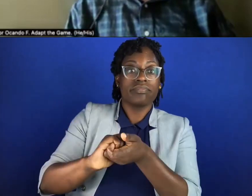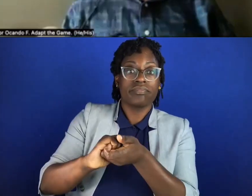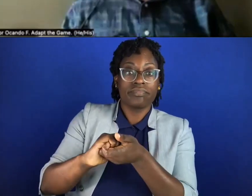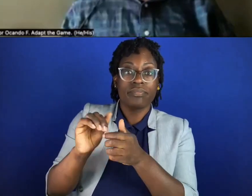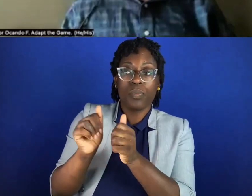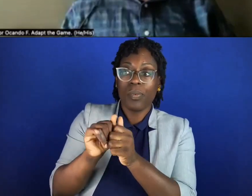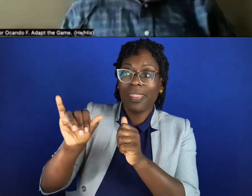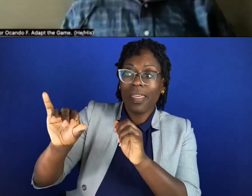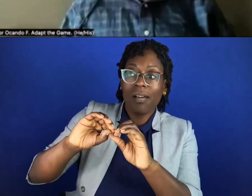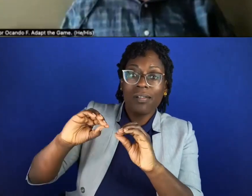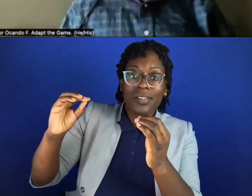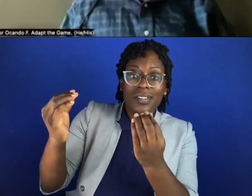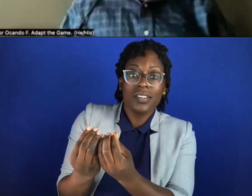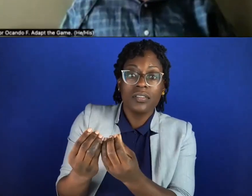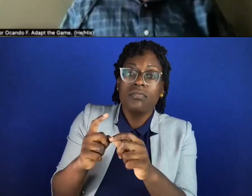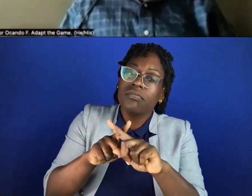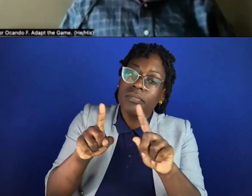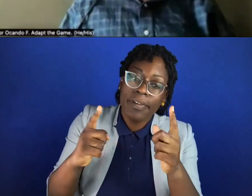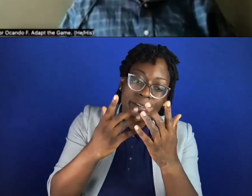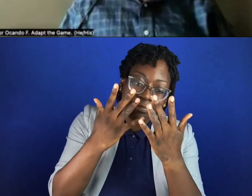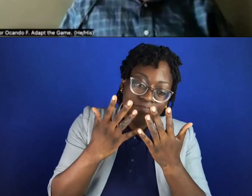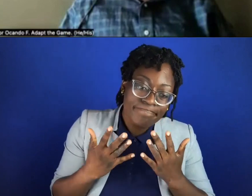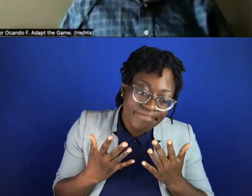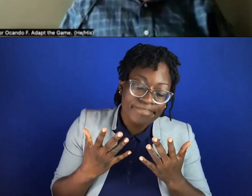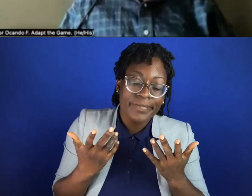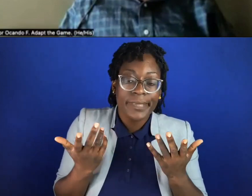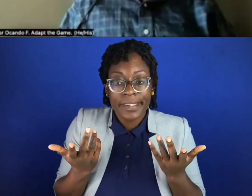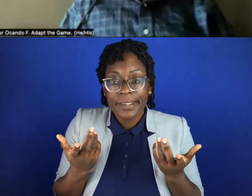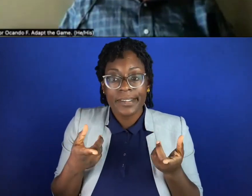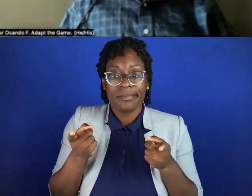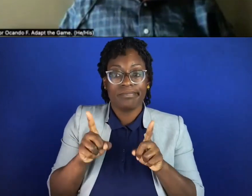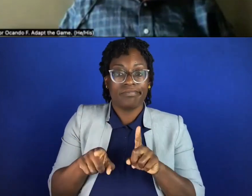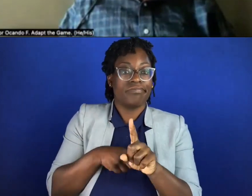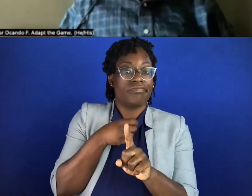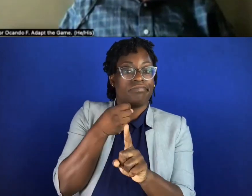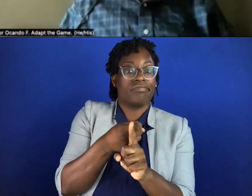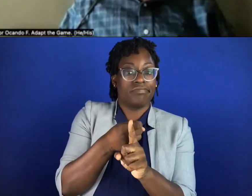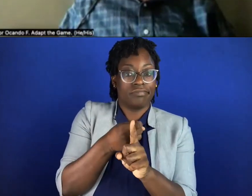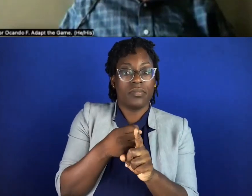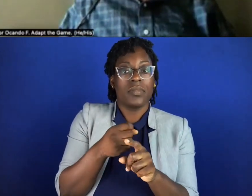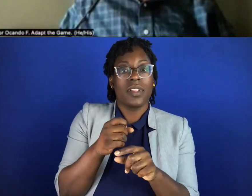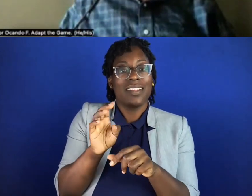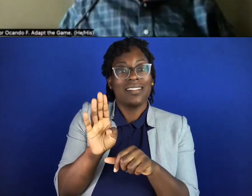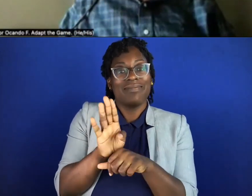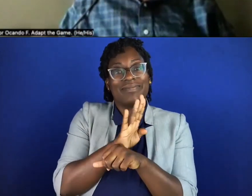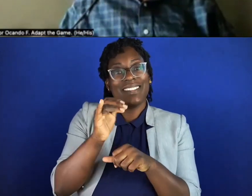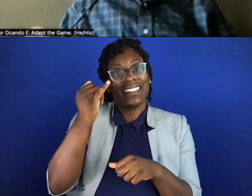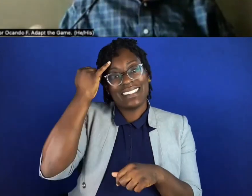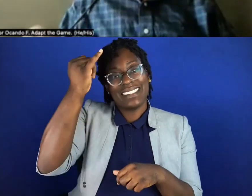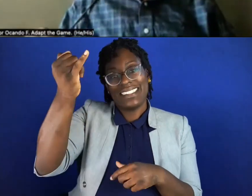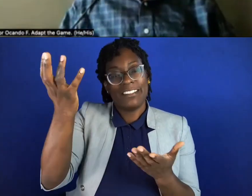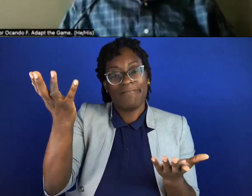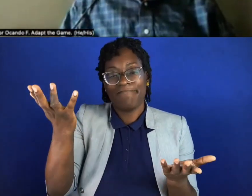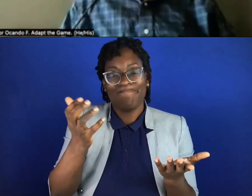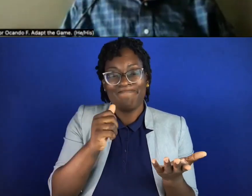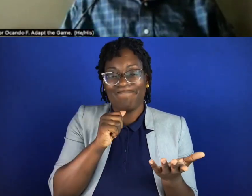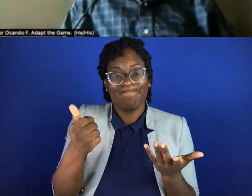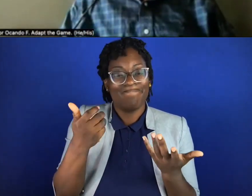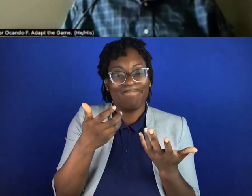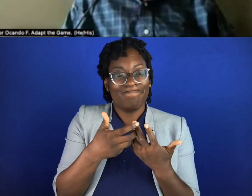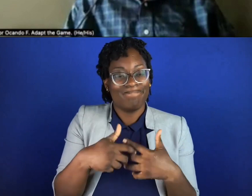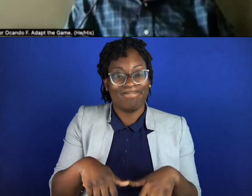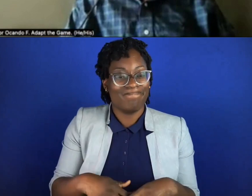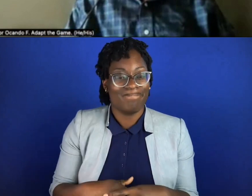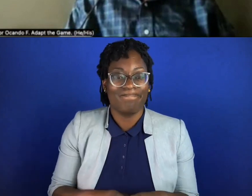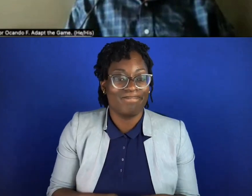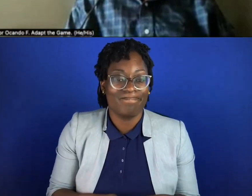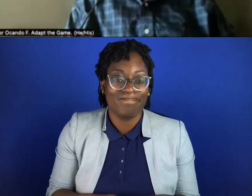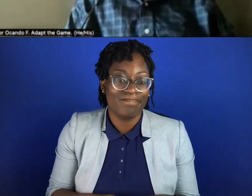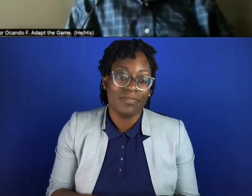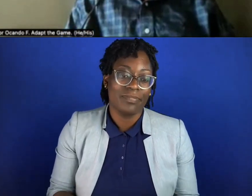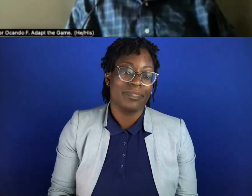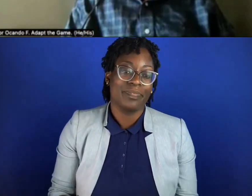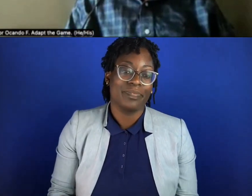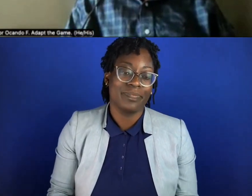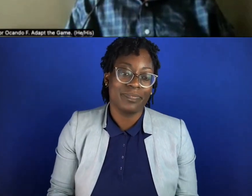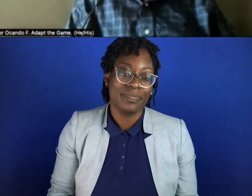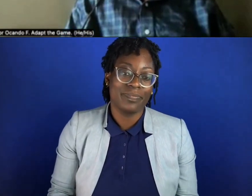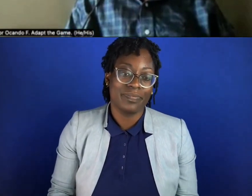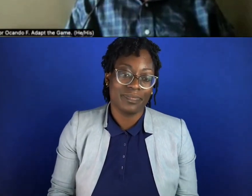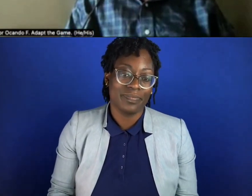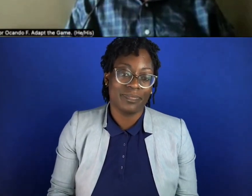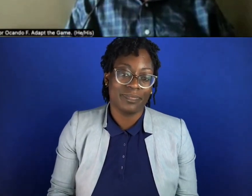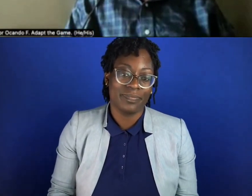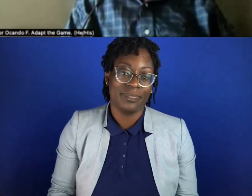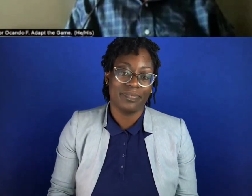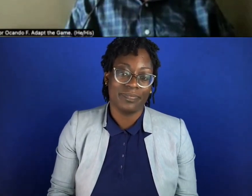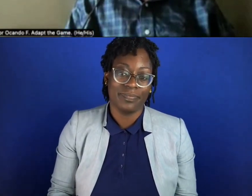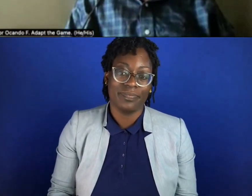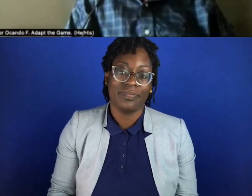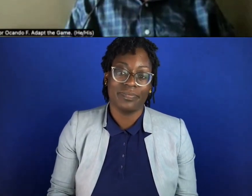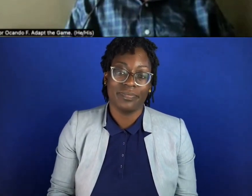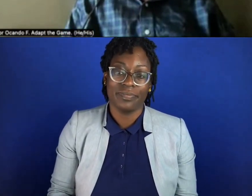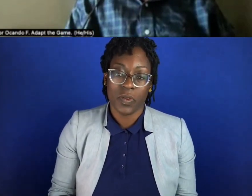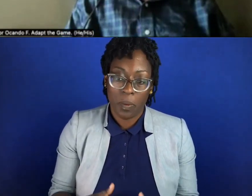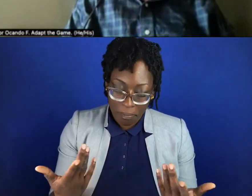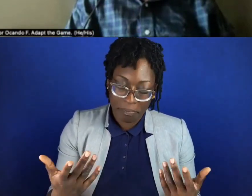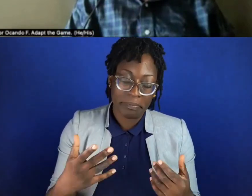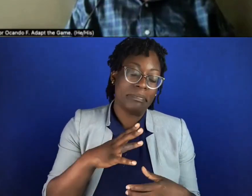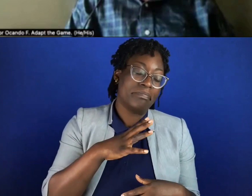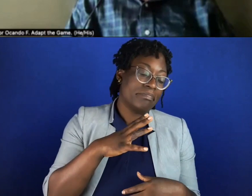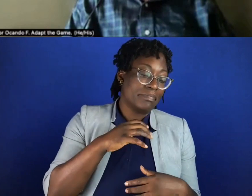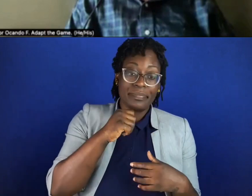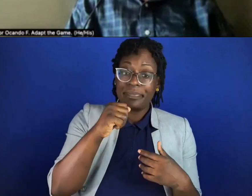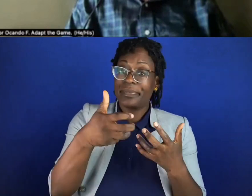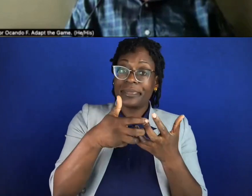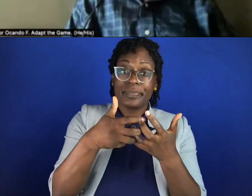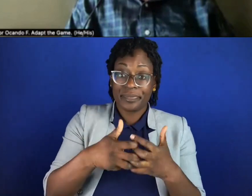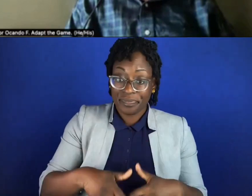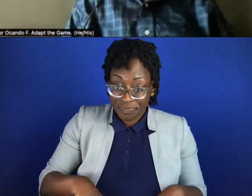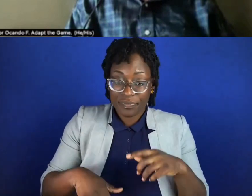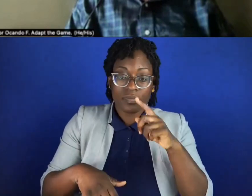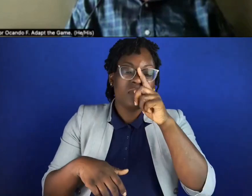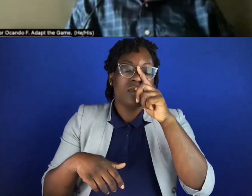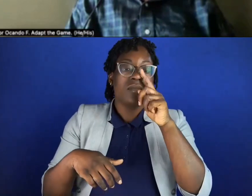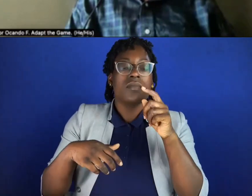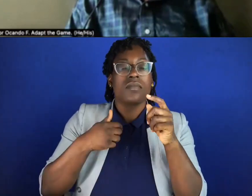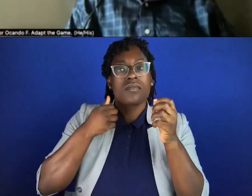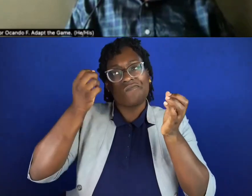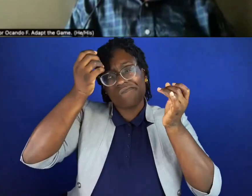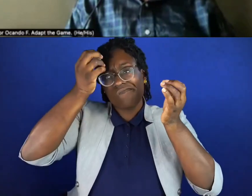that I needed but unfortunately, in the end, the business idea did not work out. When I